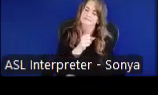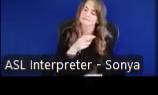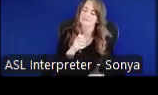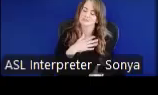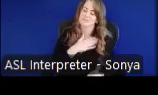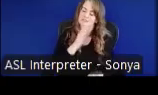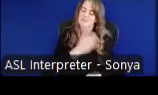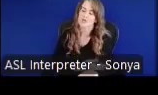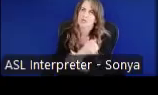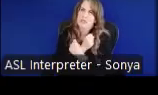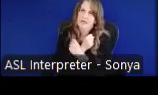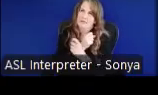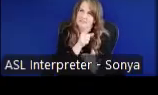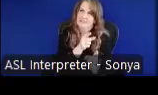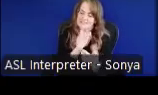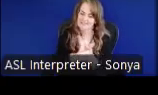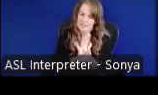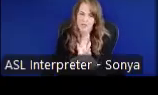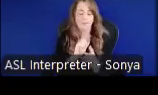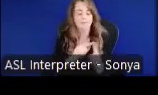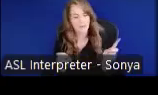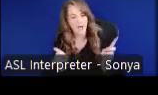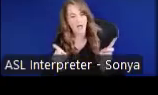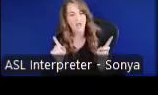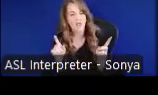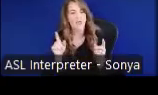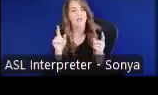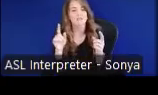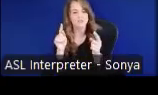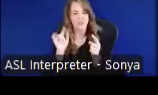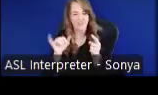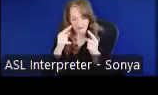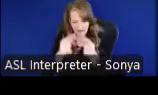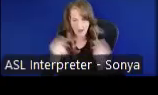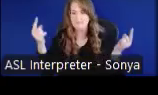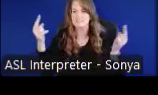essentially oppositional behavior or saying no in